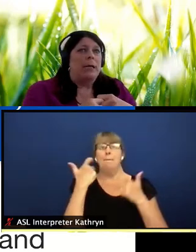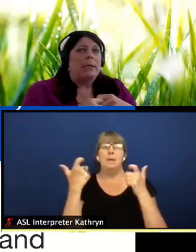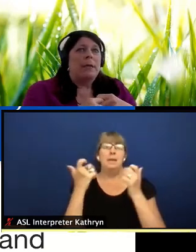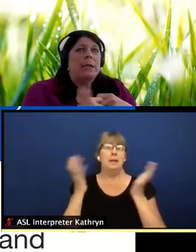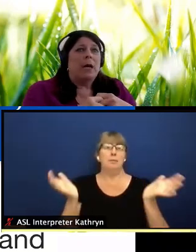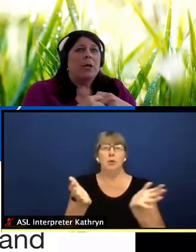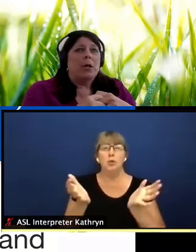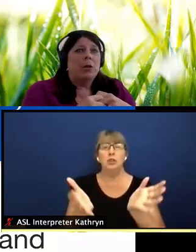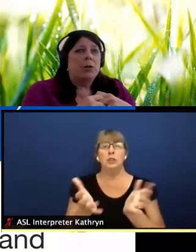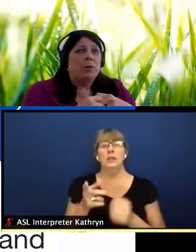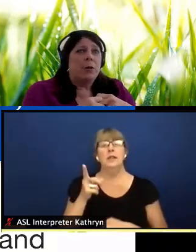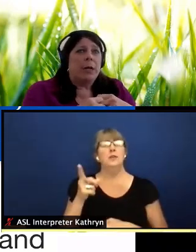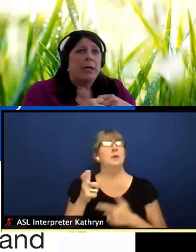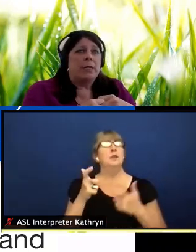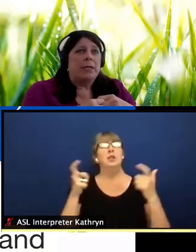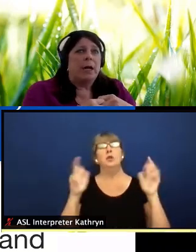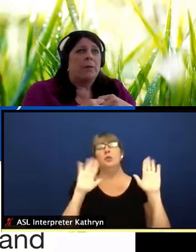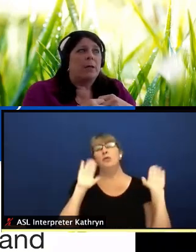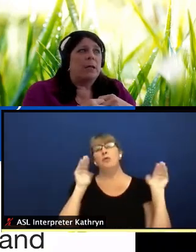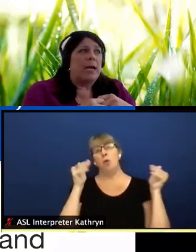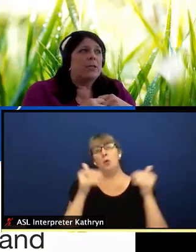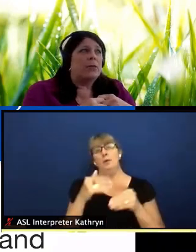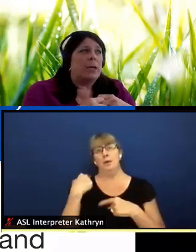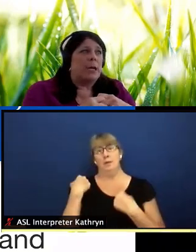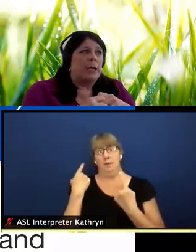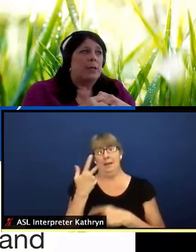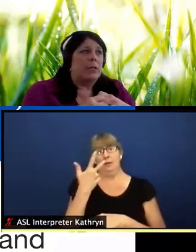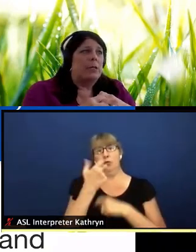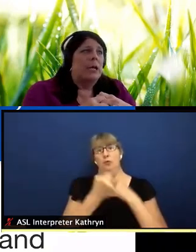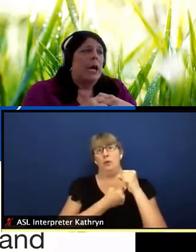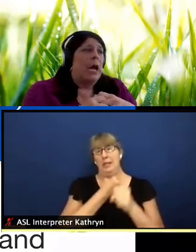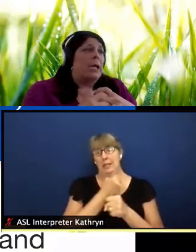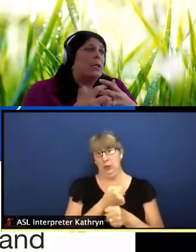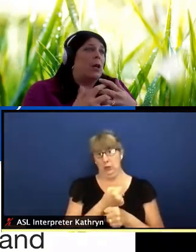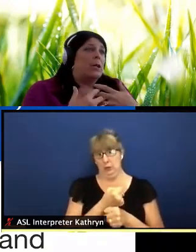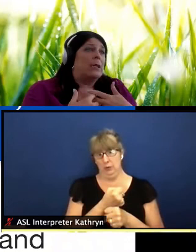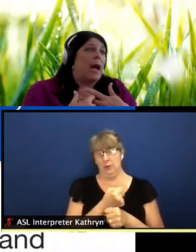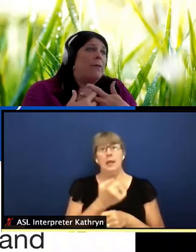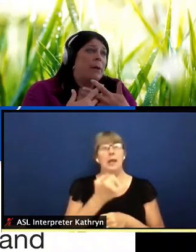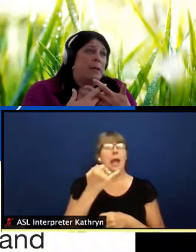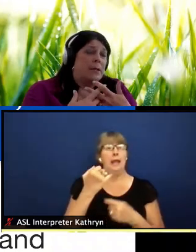It's been a huge focus, the last three years. And as long as I've been in this